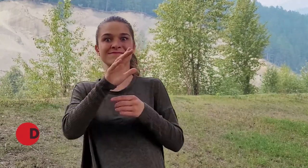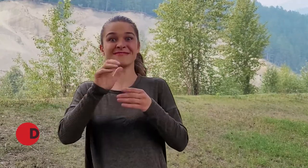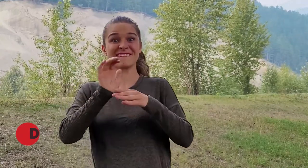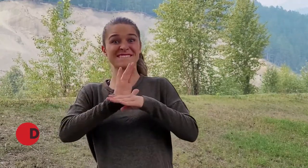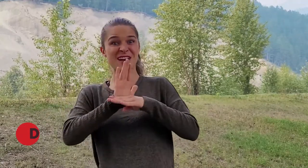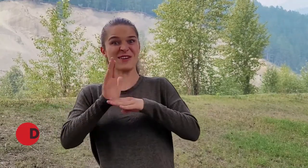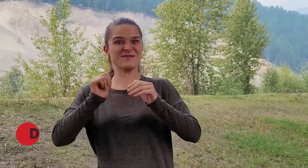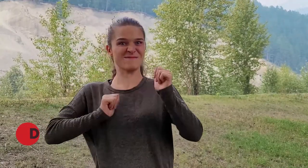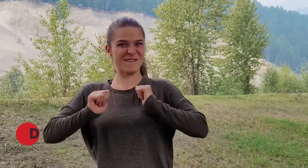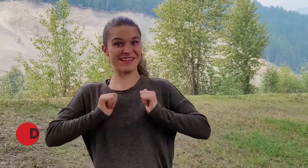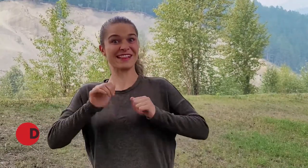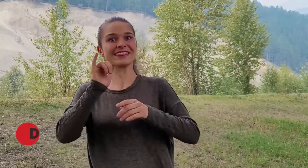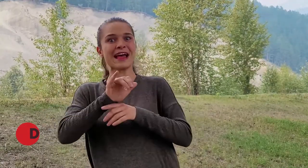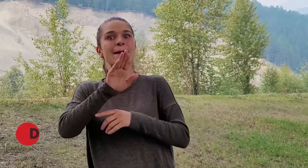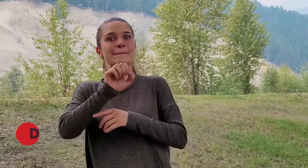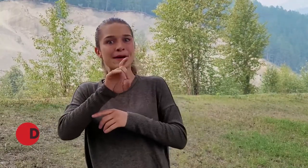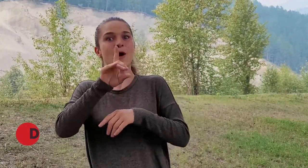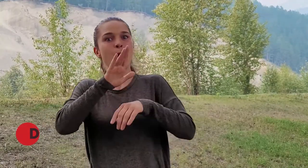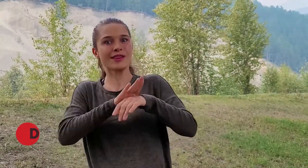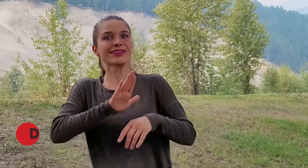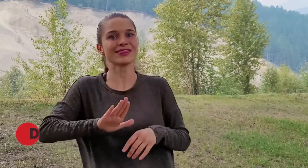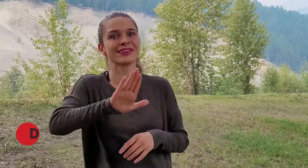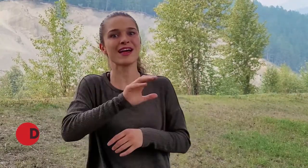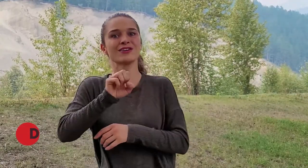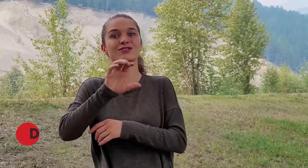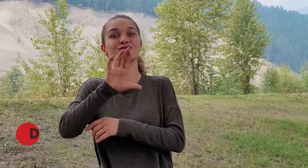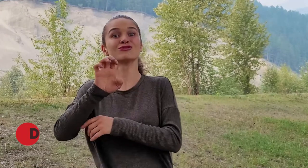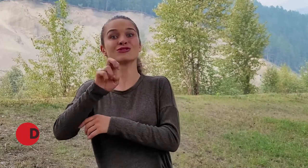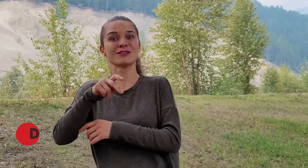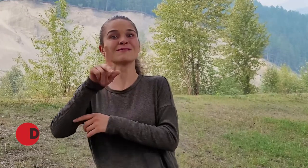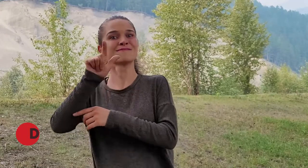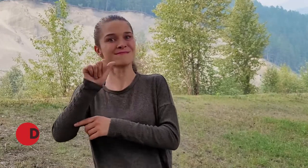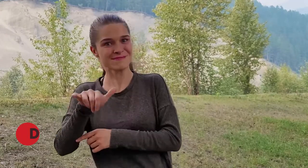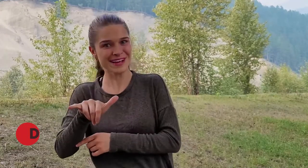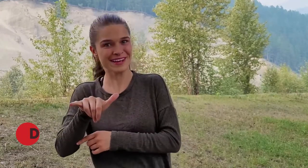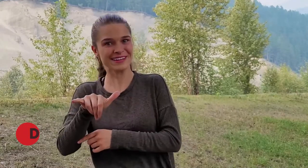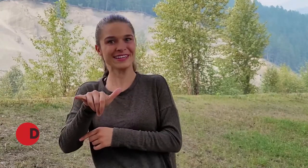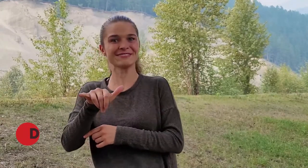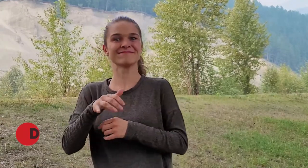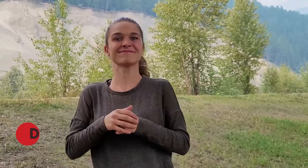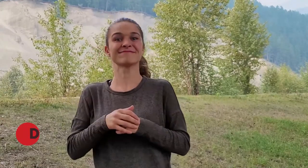performance video based on their screenplays.